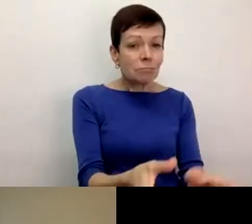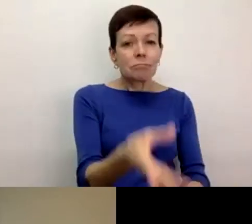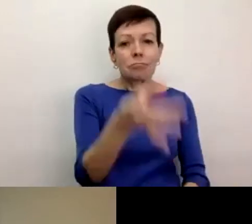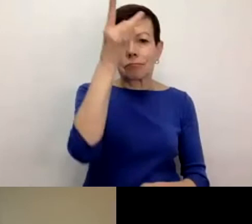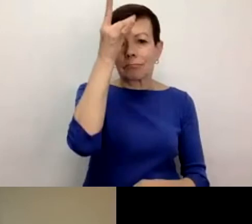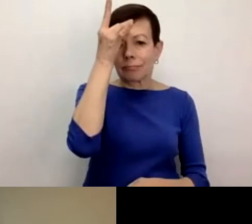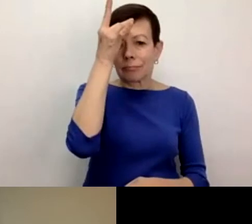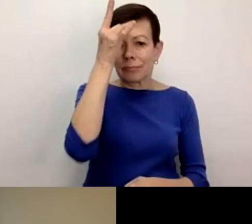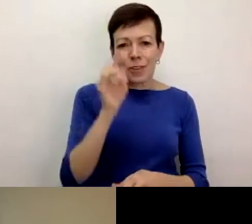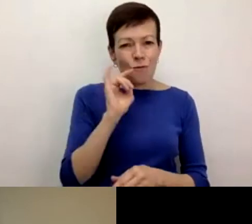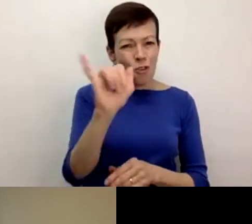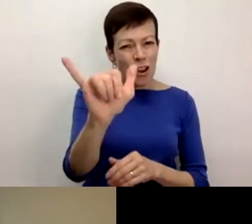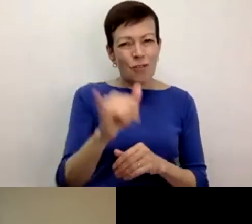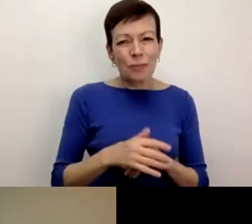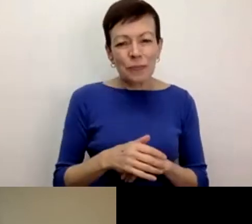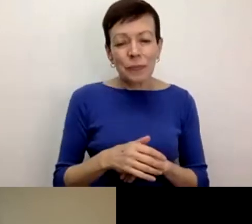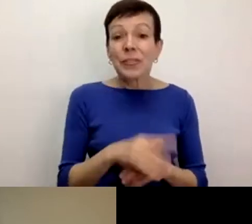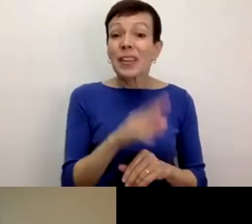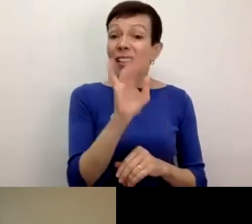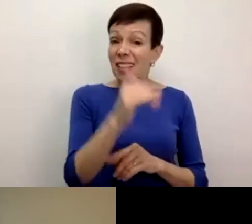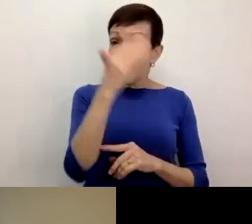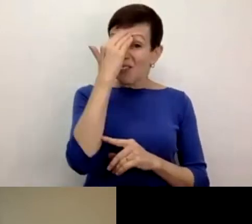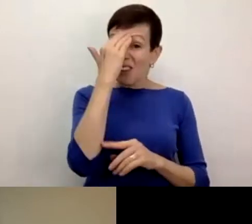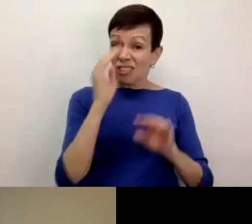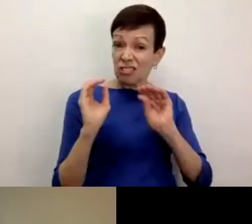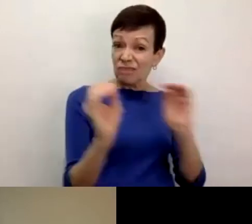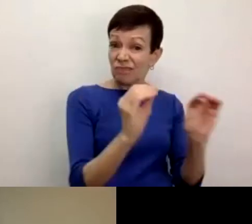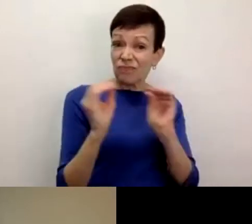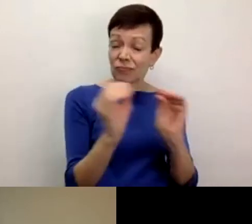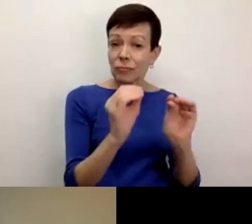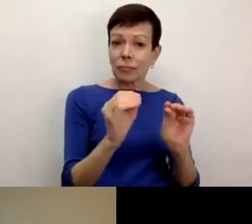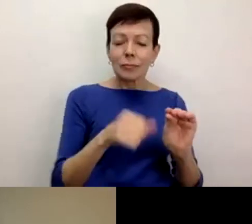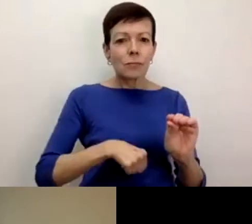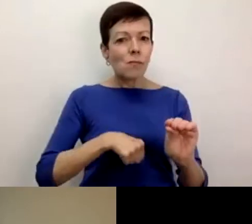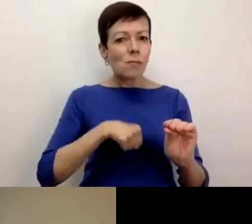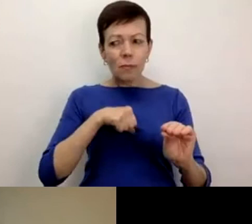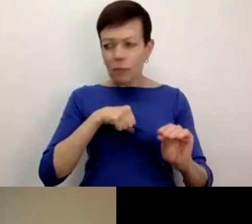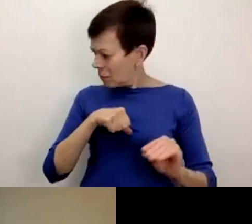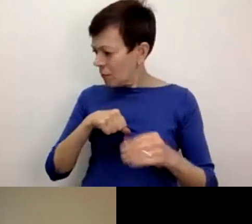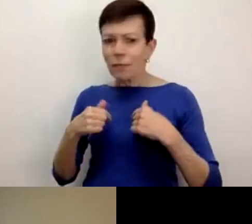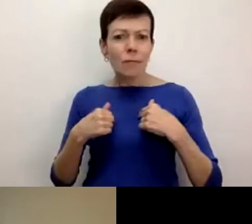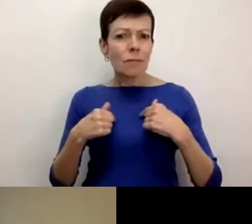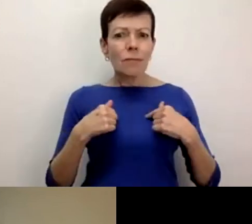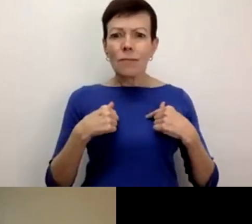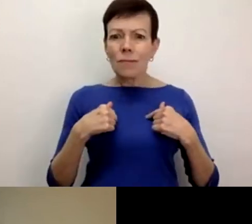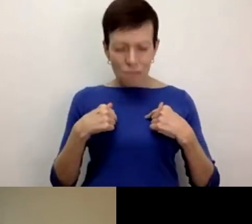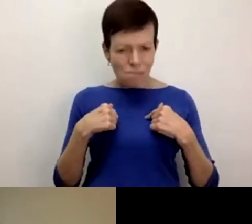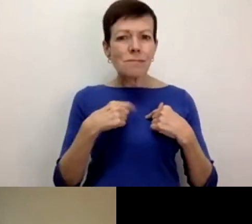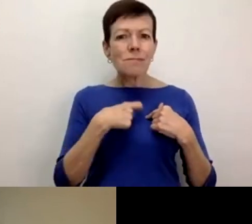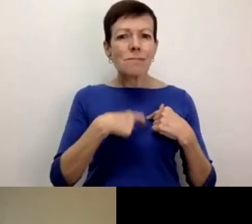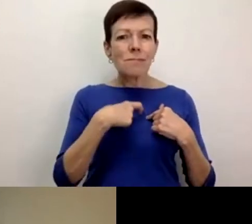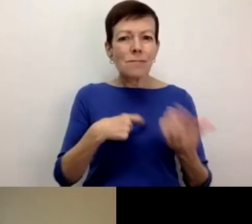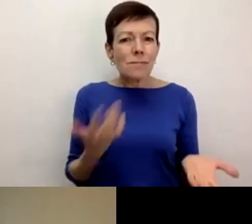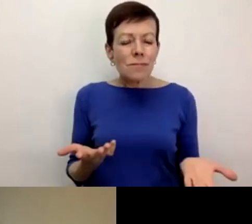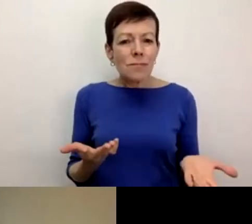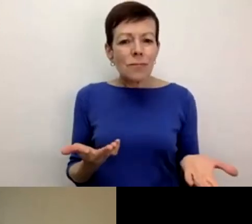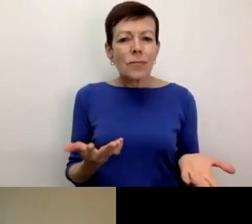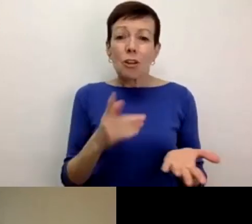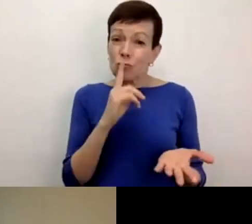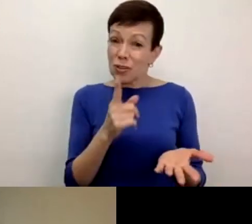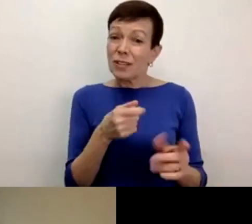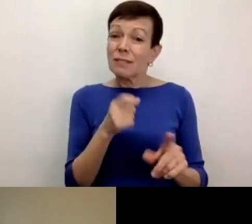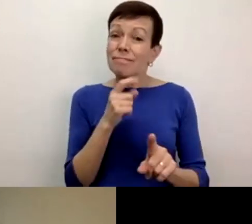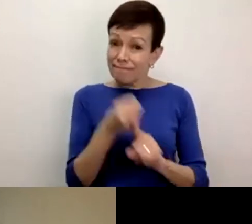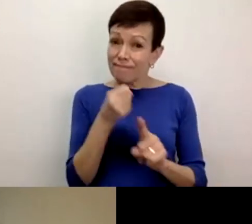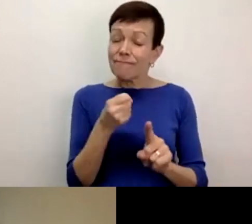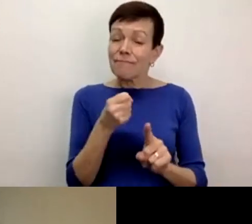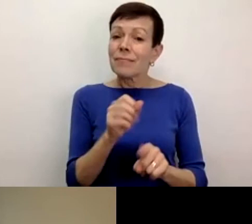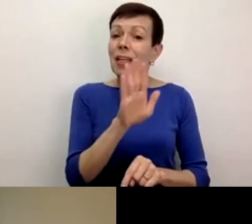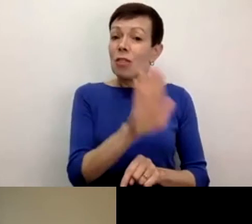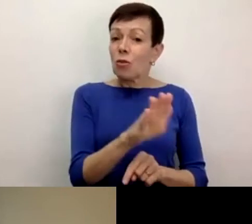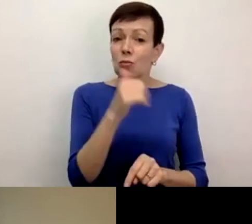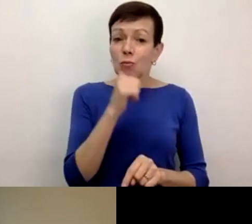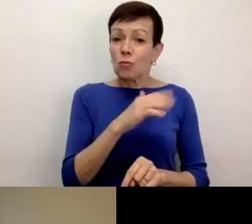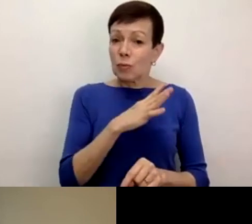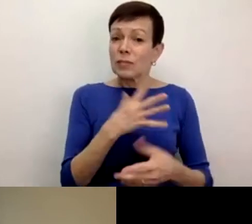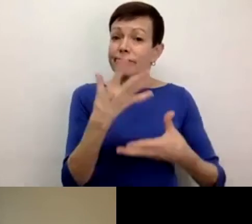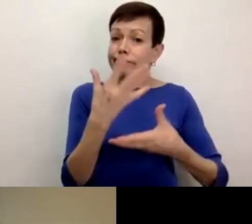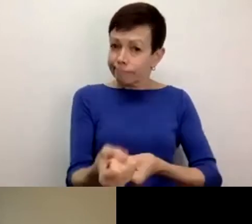that it gives them to have, that is, it really has a huge effect on their, on their confidence.